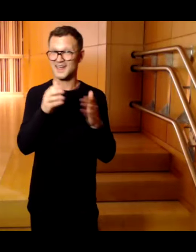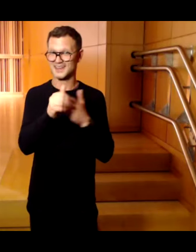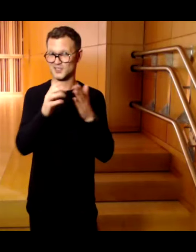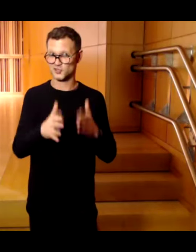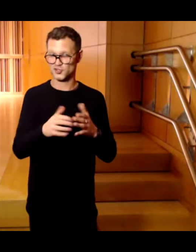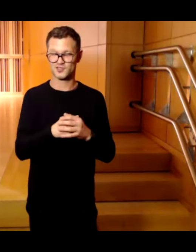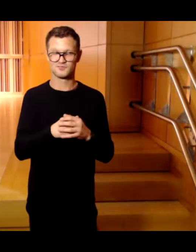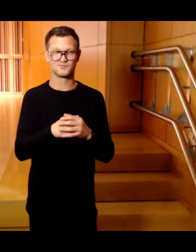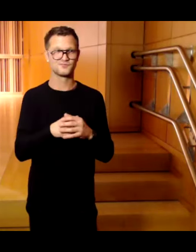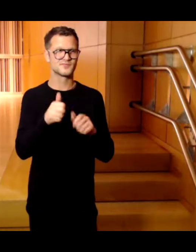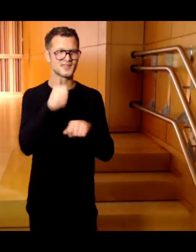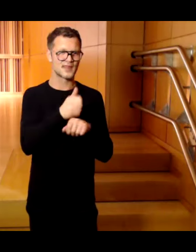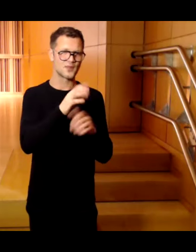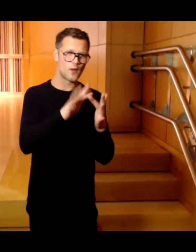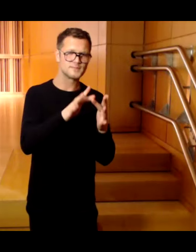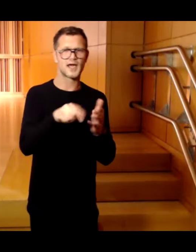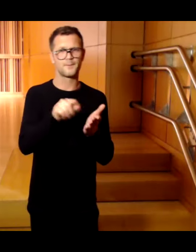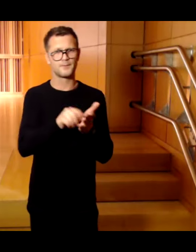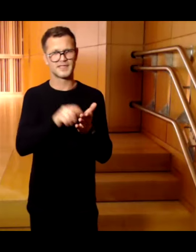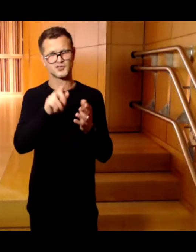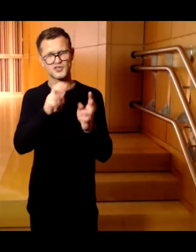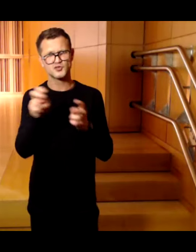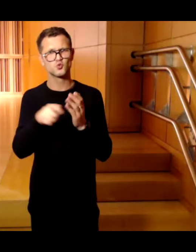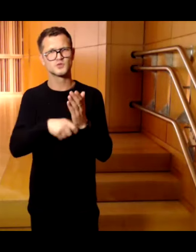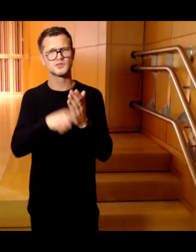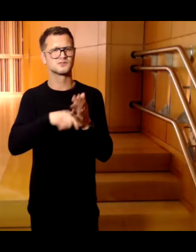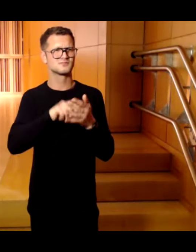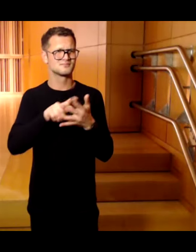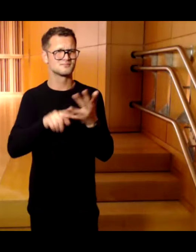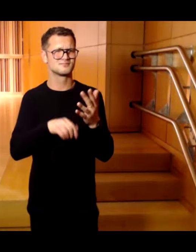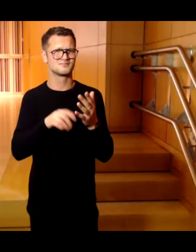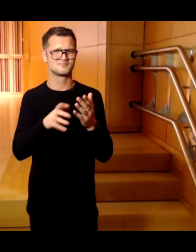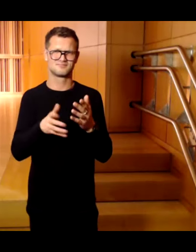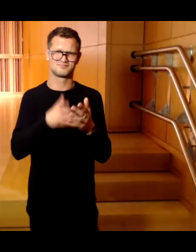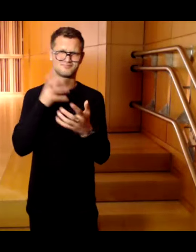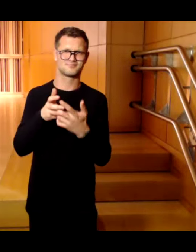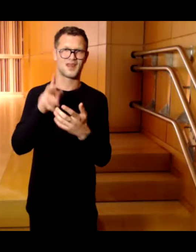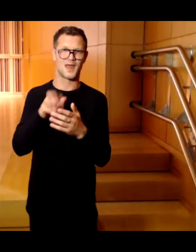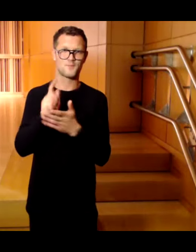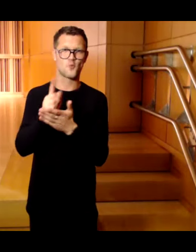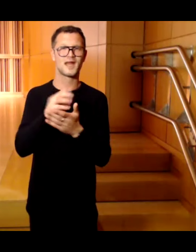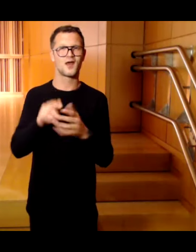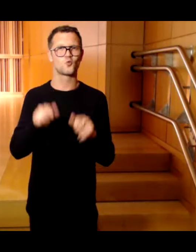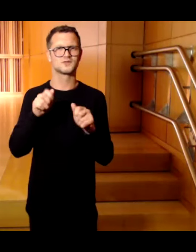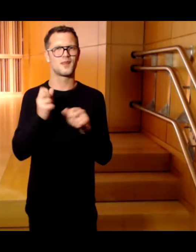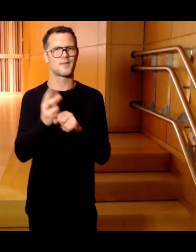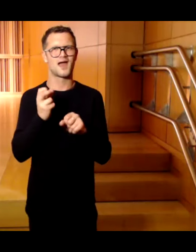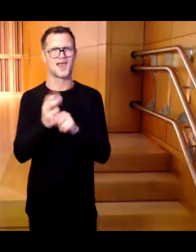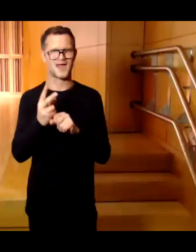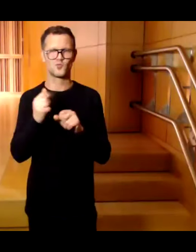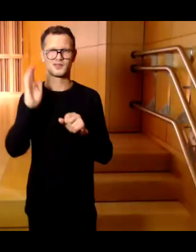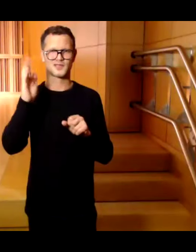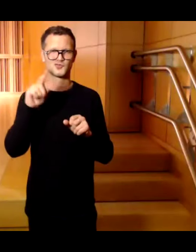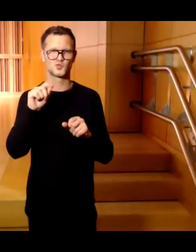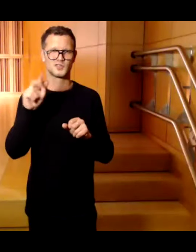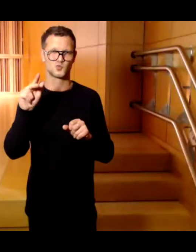published issues that spoke directly to. to the moment, and, uh, hosted the biannual yogi lecture in 2023, honoring the late Guadalupean writer.